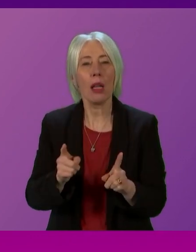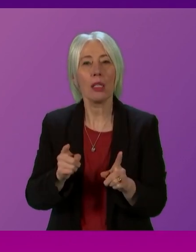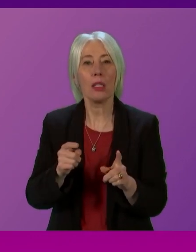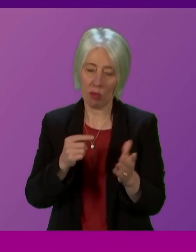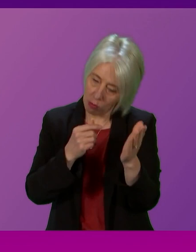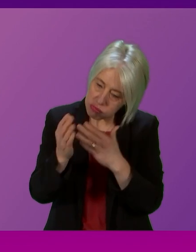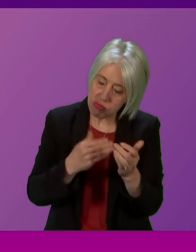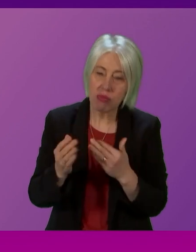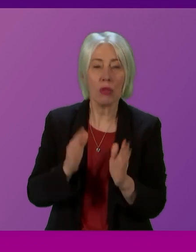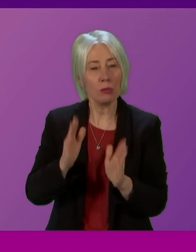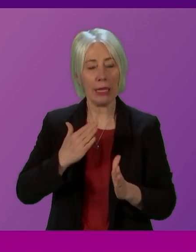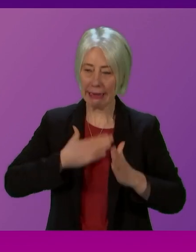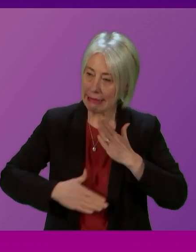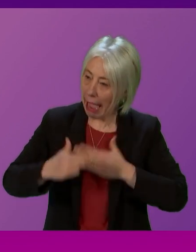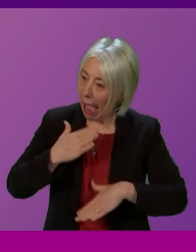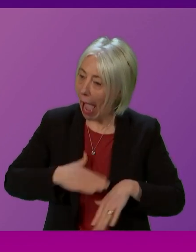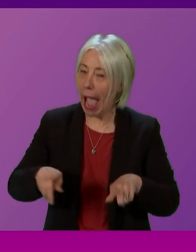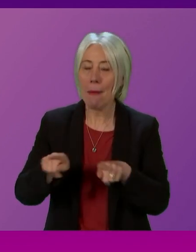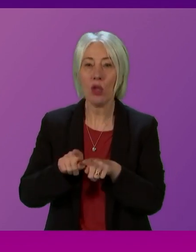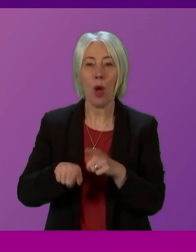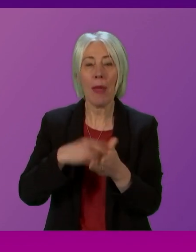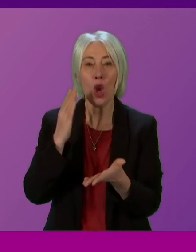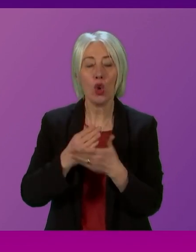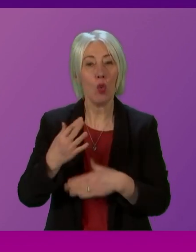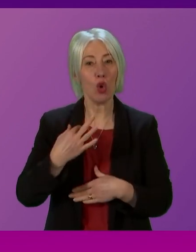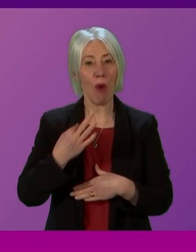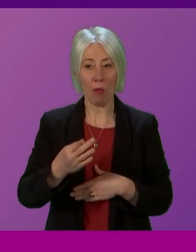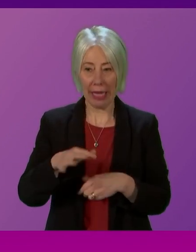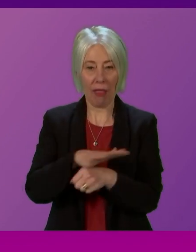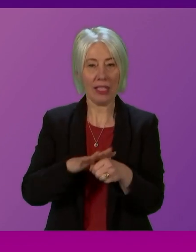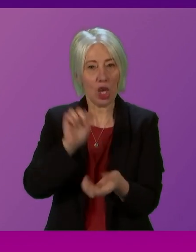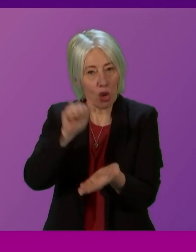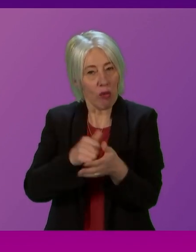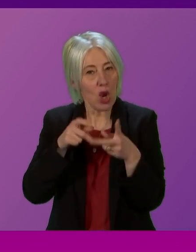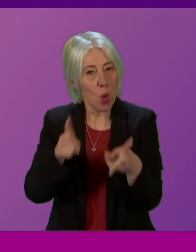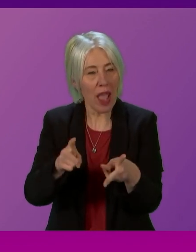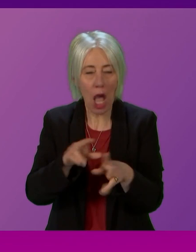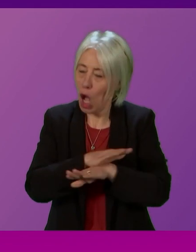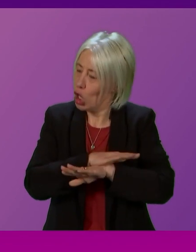that is not just calm, but which does not misrepresent the situation, because that is in nobody’s interest.